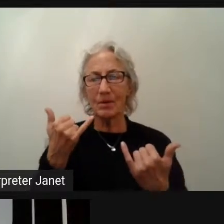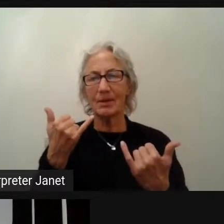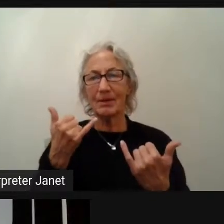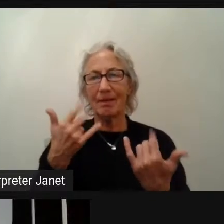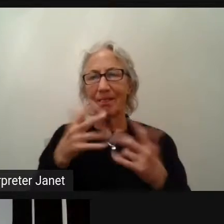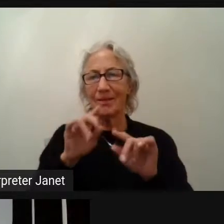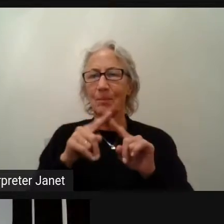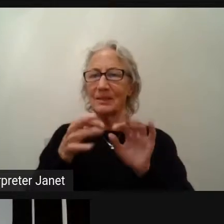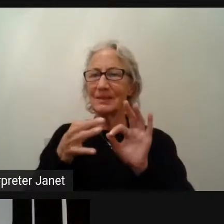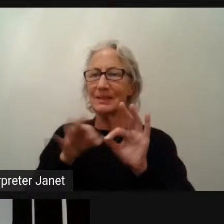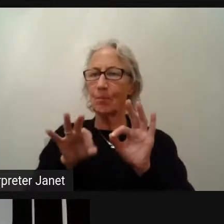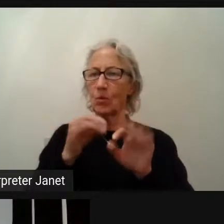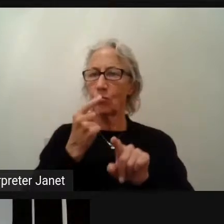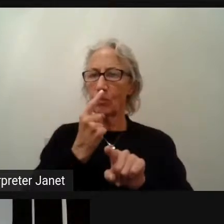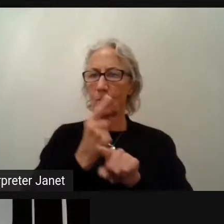to do now? It is simple.